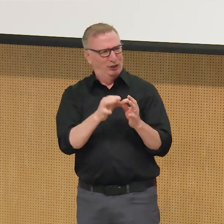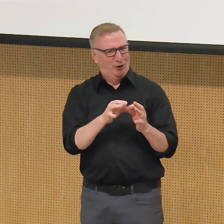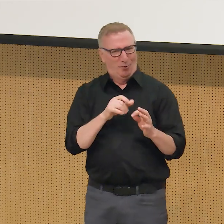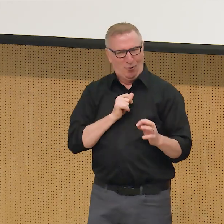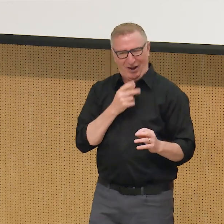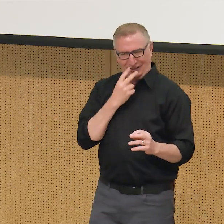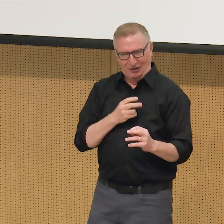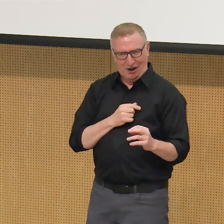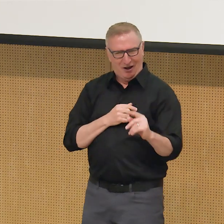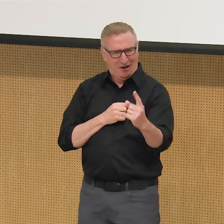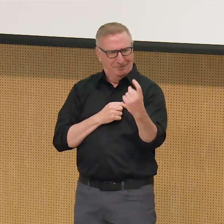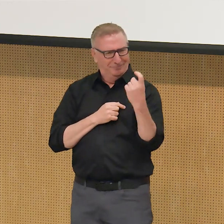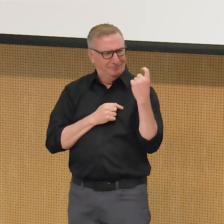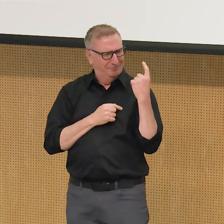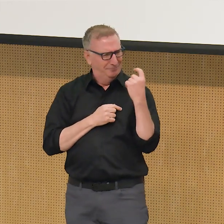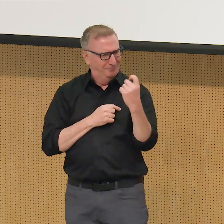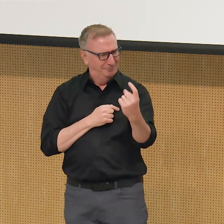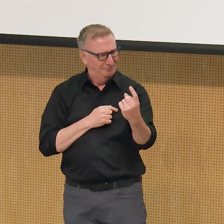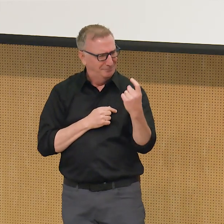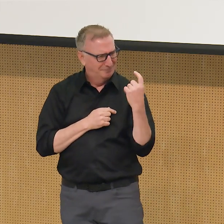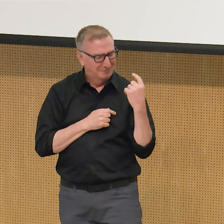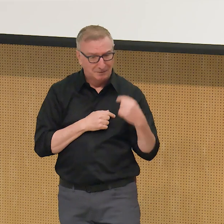That was the first interpreter that I saw at RIT.